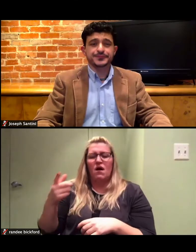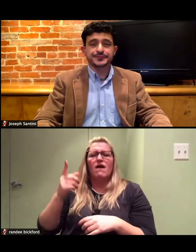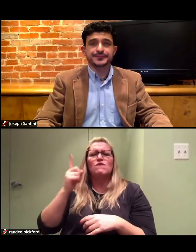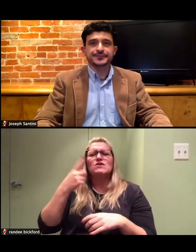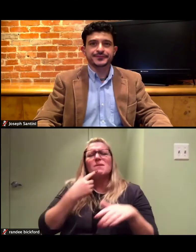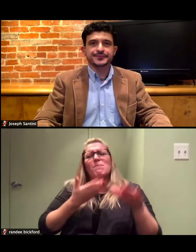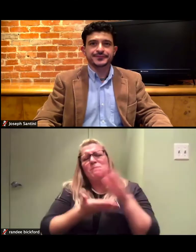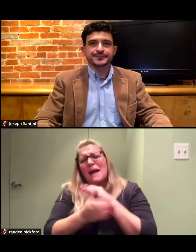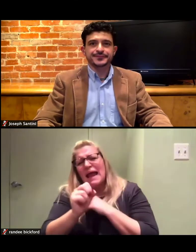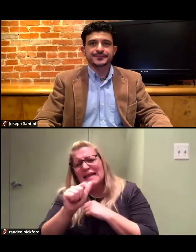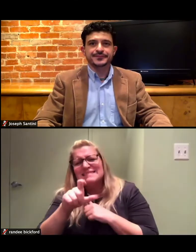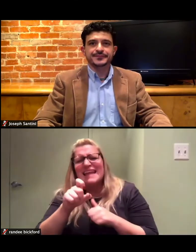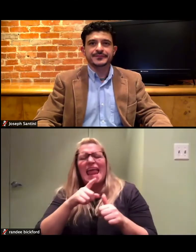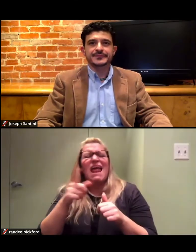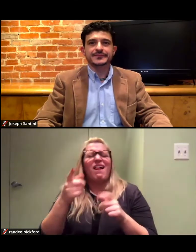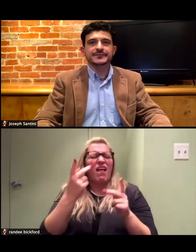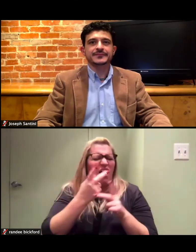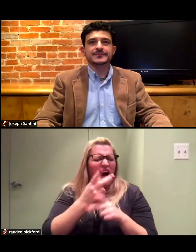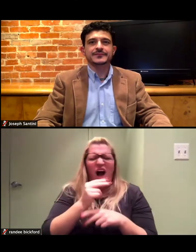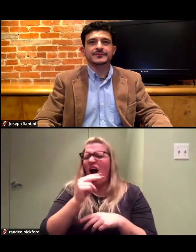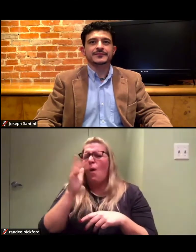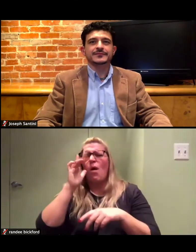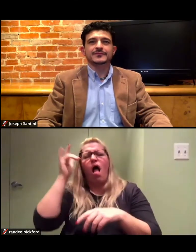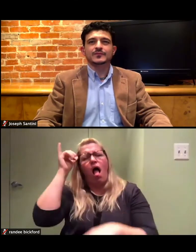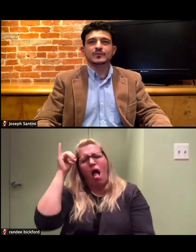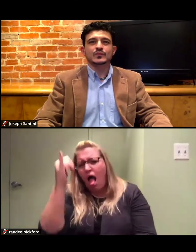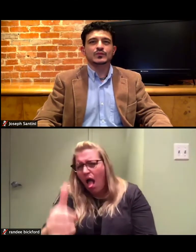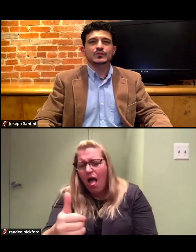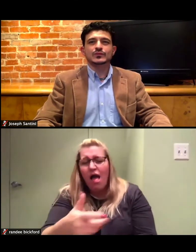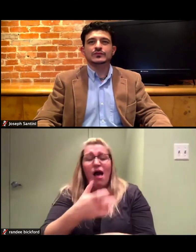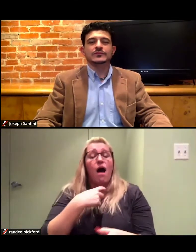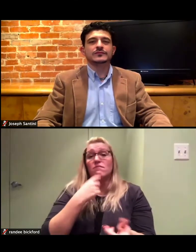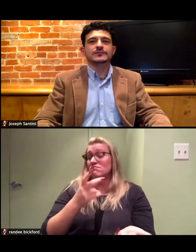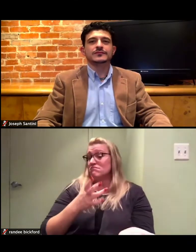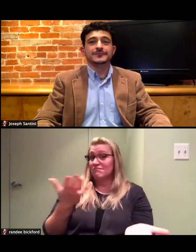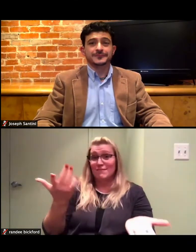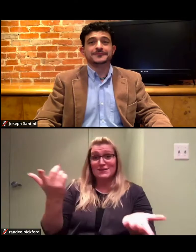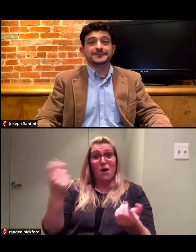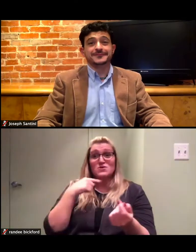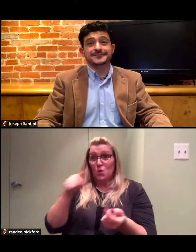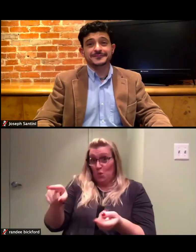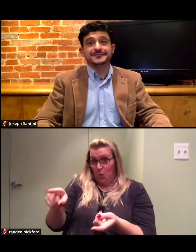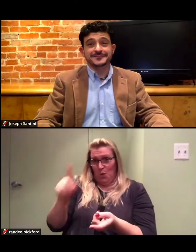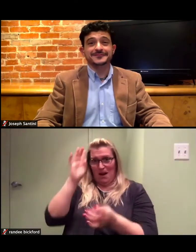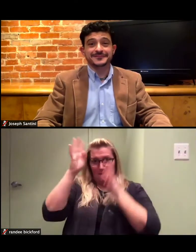So, we asked them how they wanted to raise it. They considered a bake sell, but that takes forever.